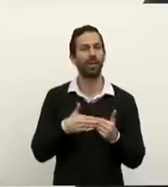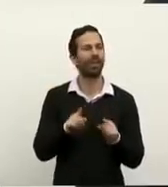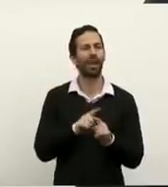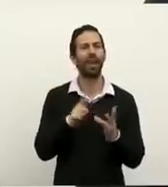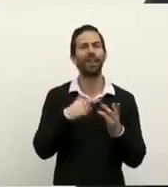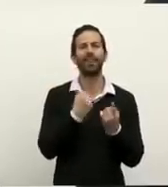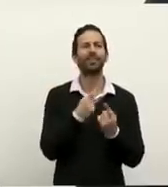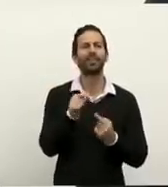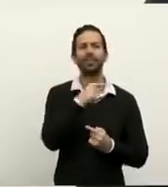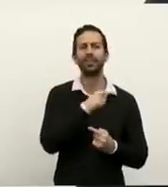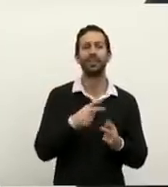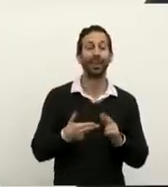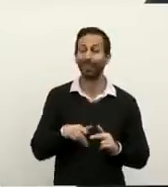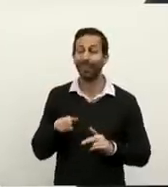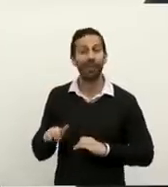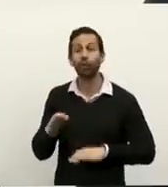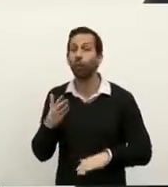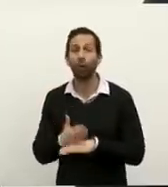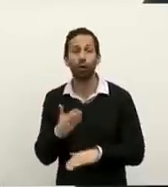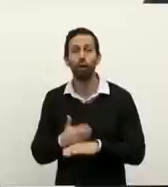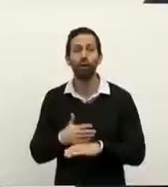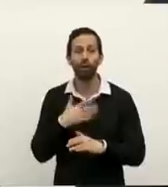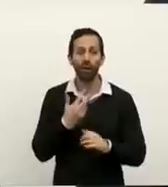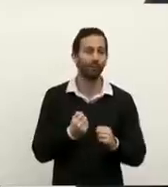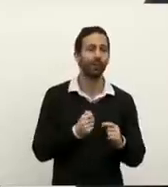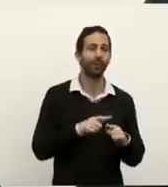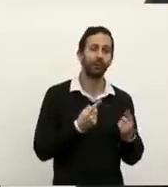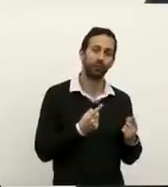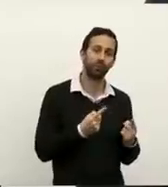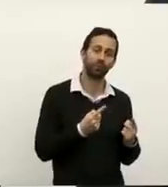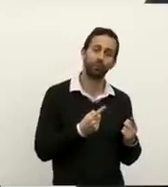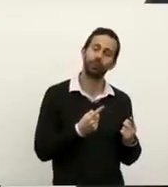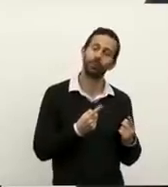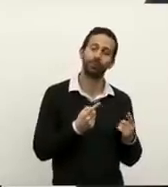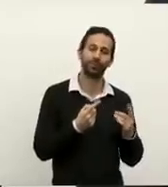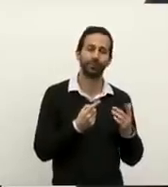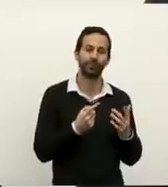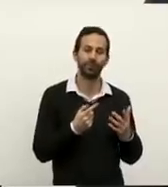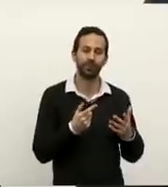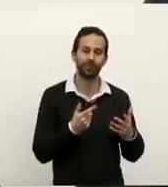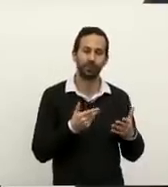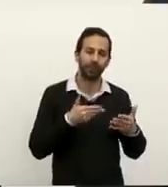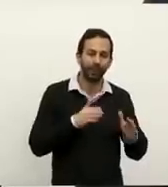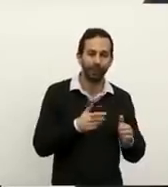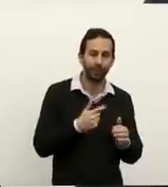If that's not going to work, there are a range of techniques that we can do.